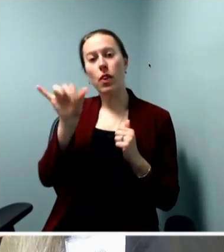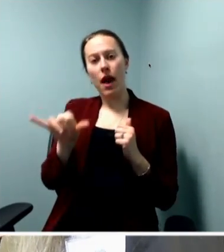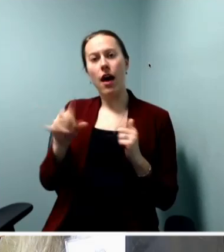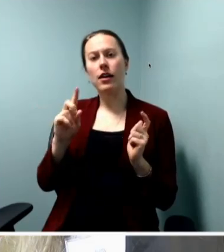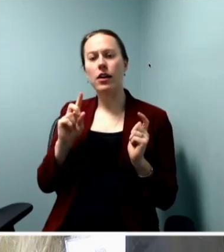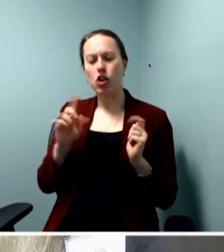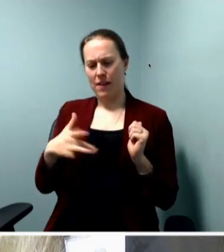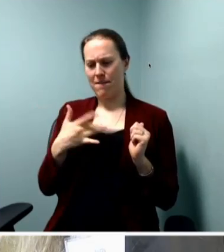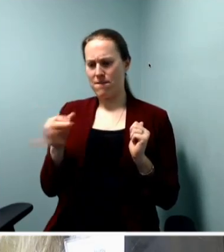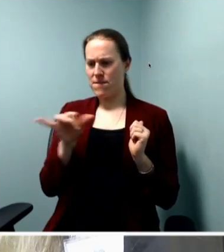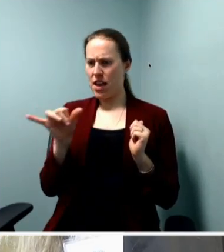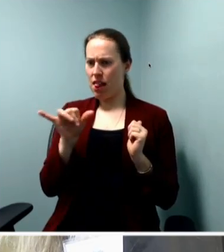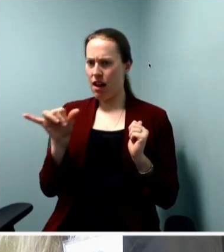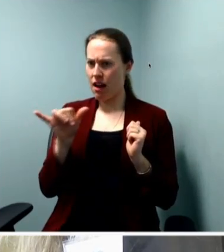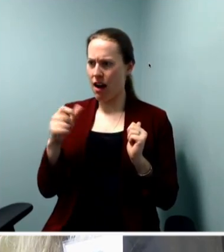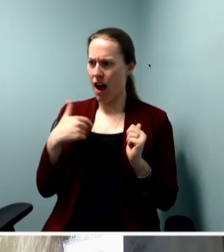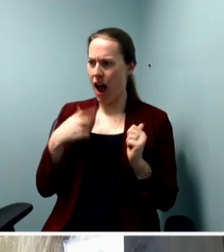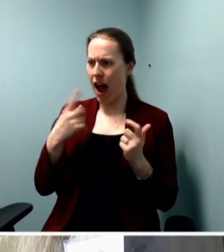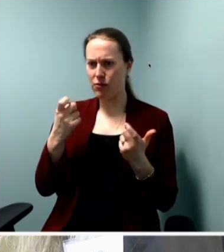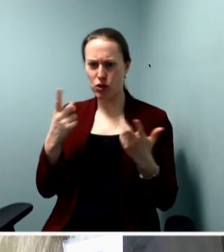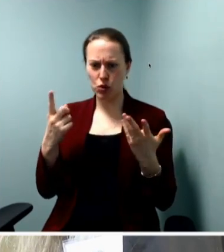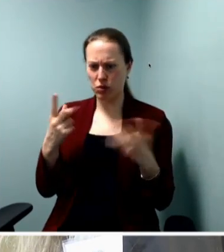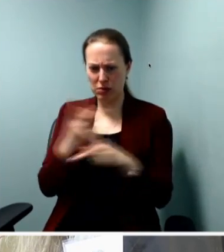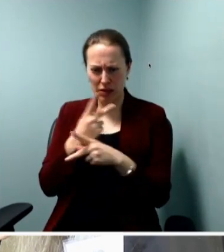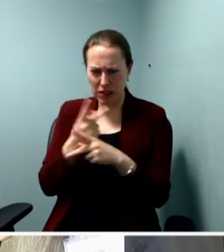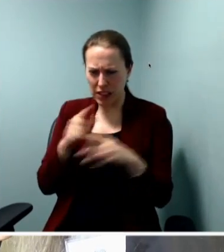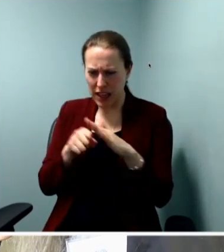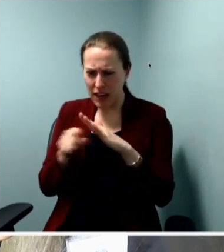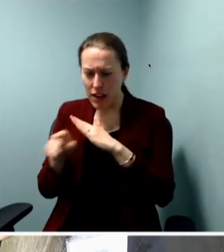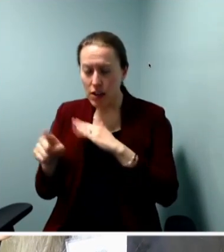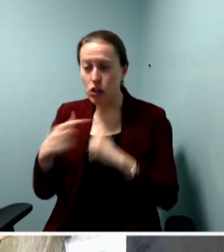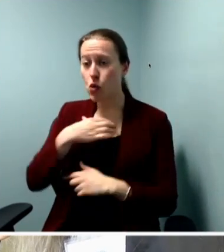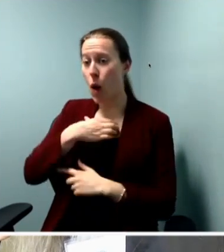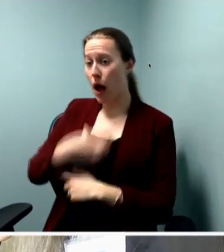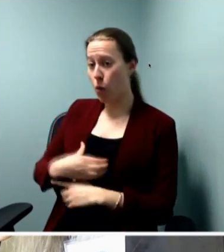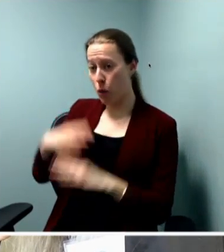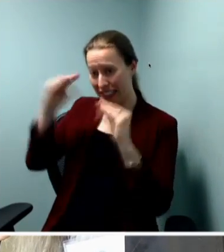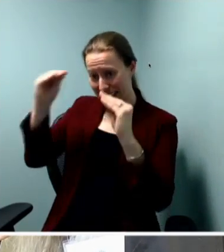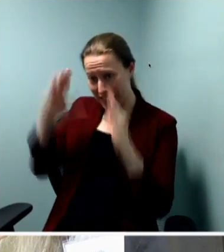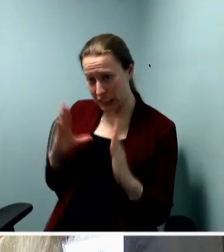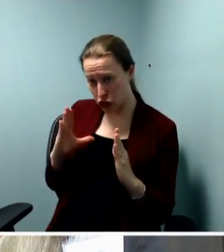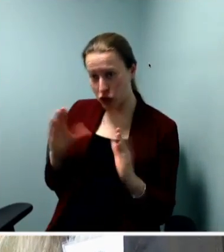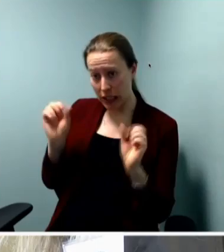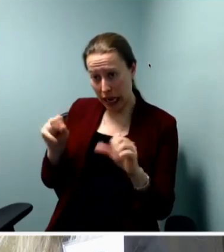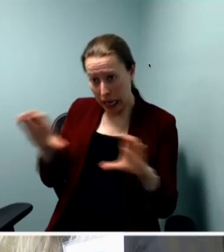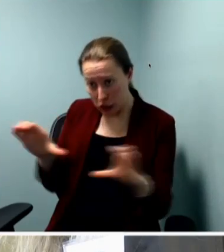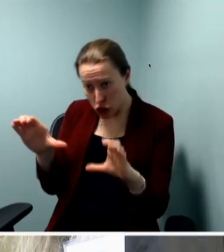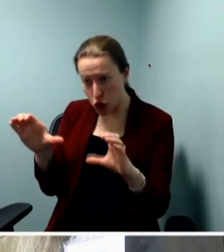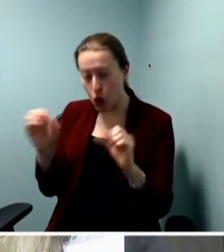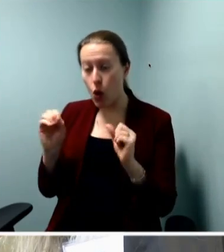So what I wish teachers can do and what you can do, is that it's not about--